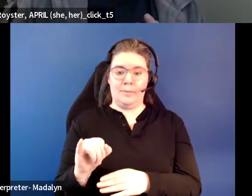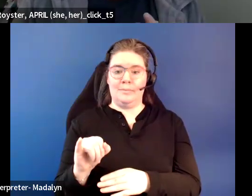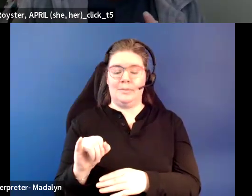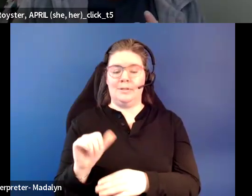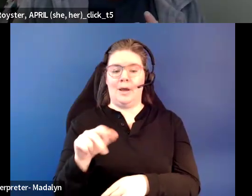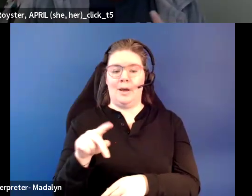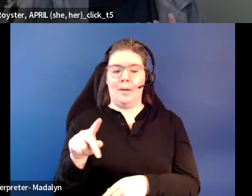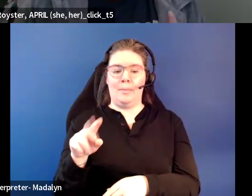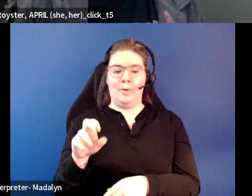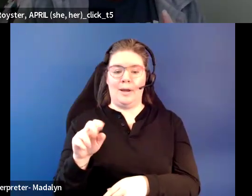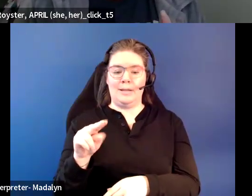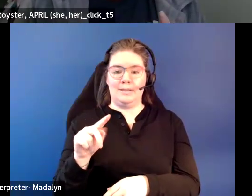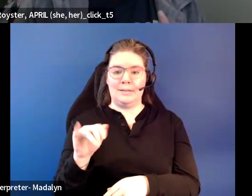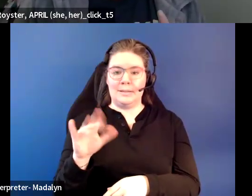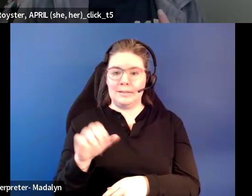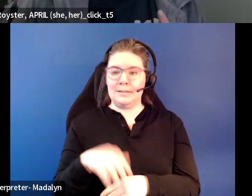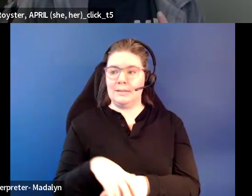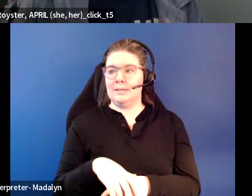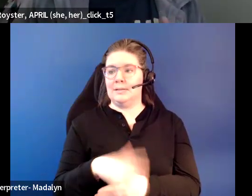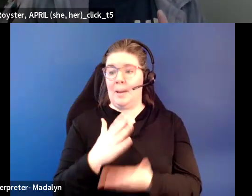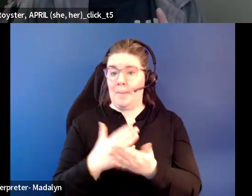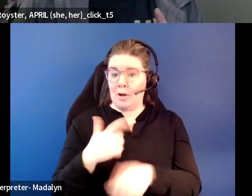Sierra Royster, APRIL (she, her): actual part time, employment, or